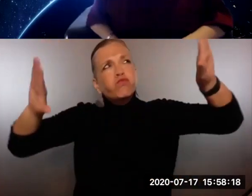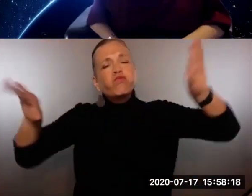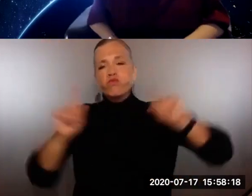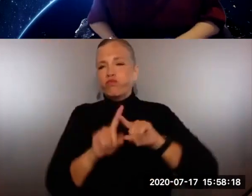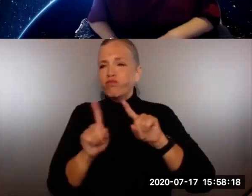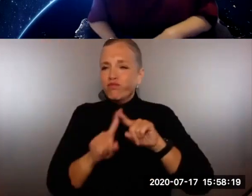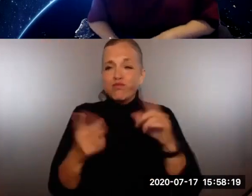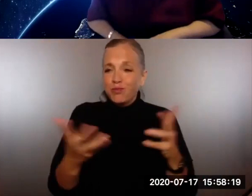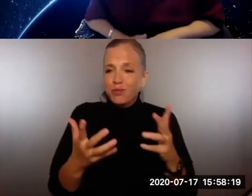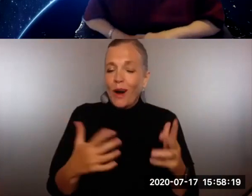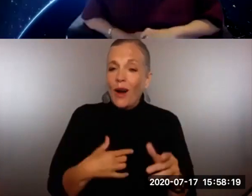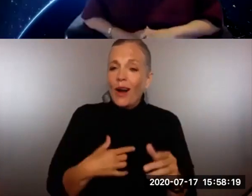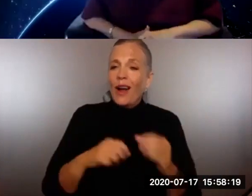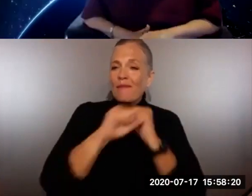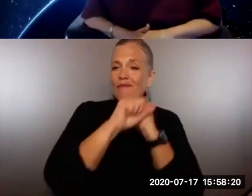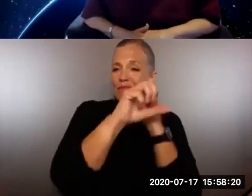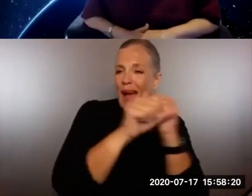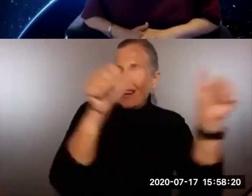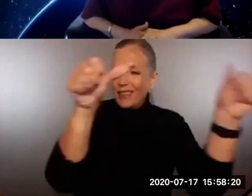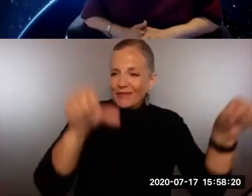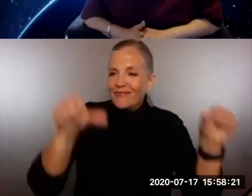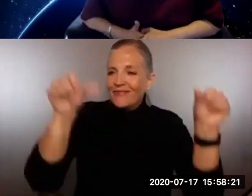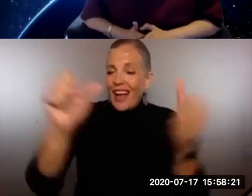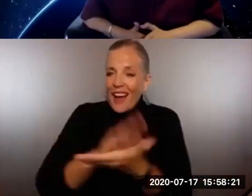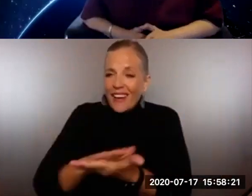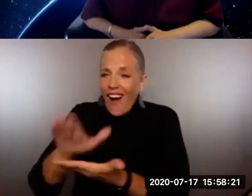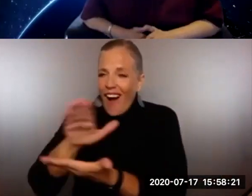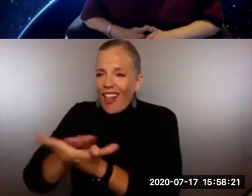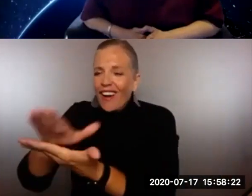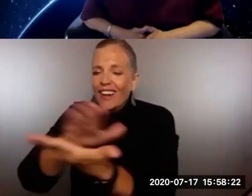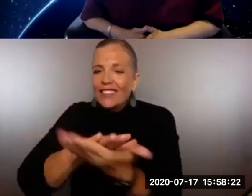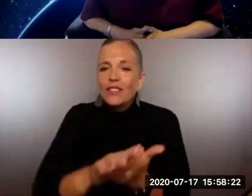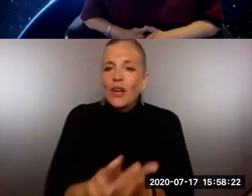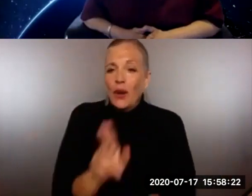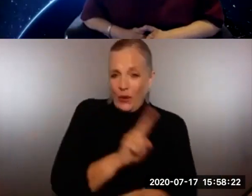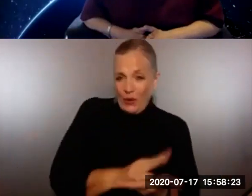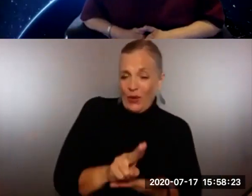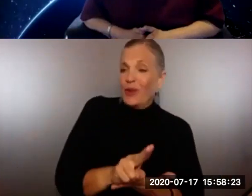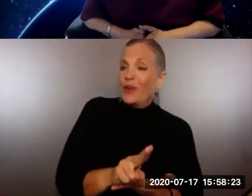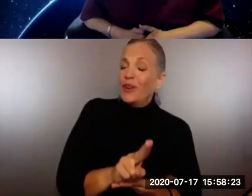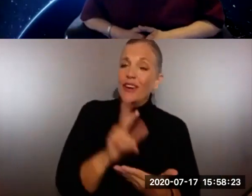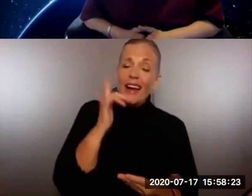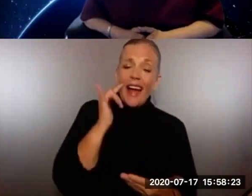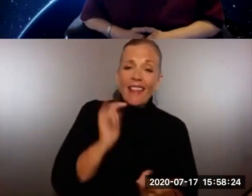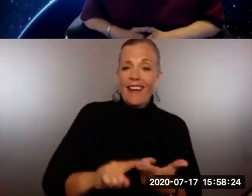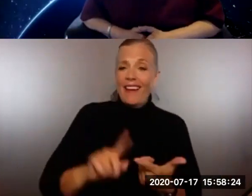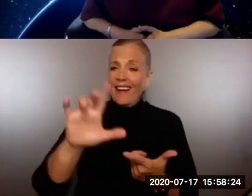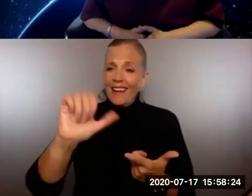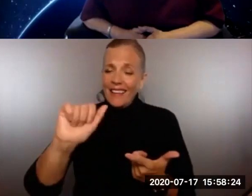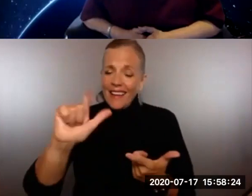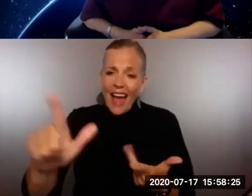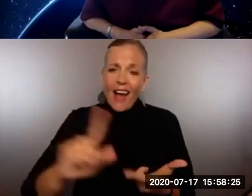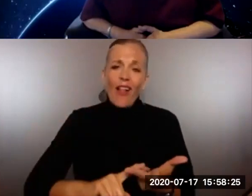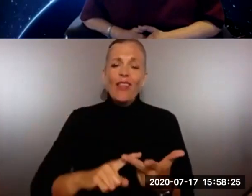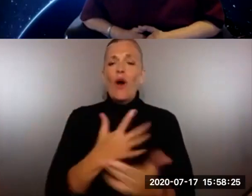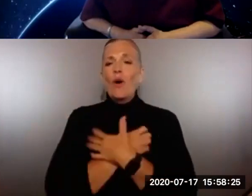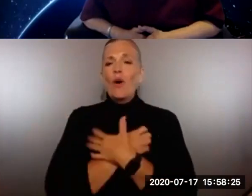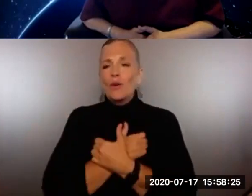with words like University of California, Berkeley, Cal, Golden Bears, or catchy phrases like,